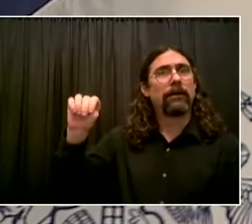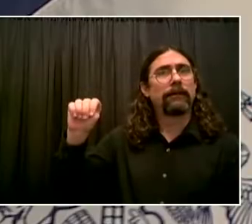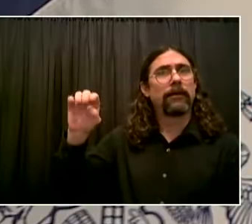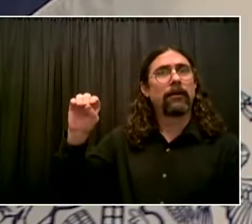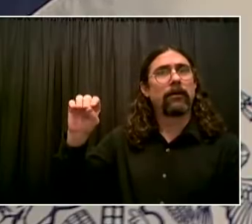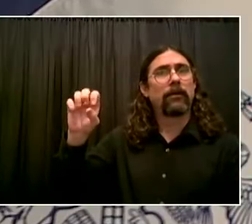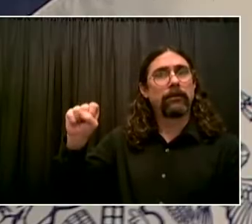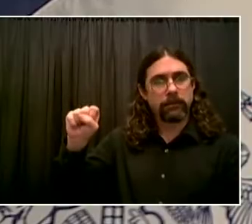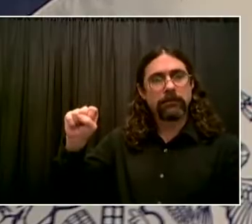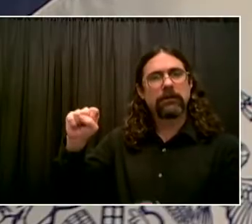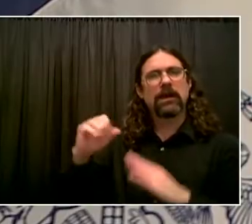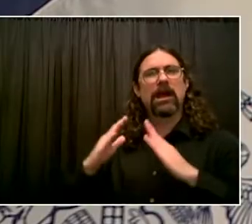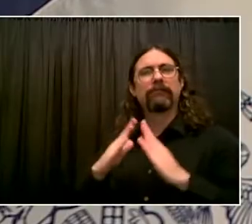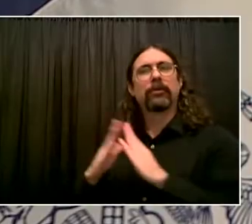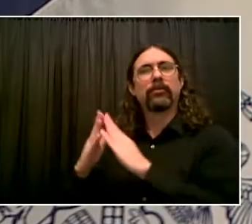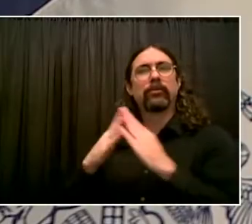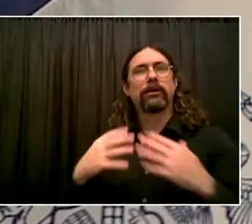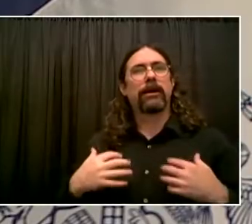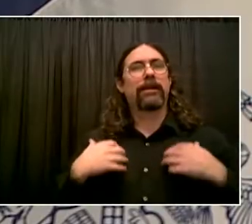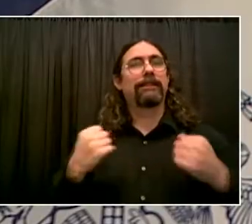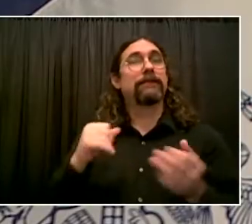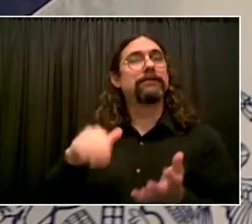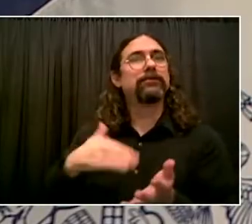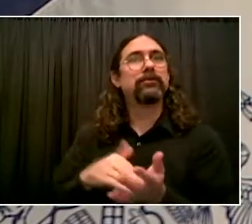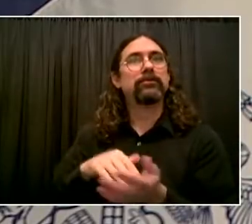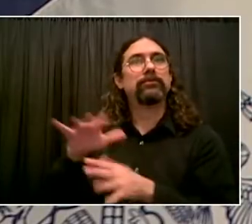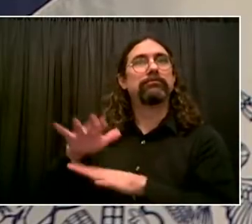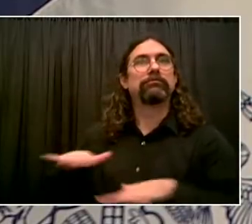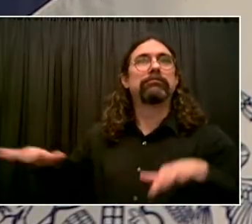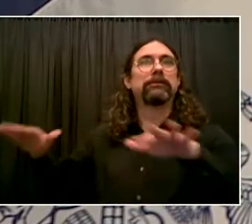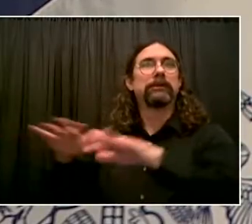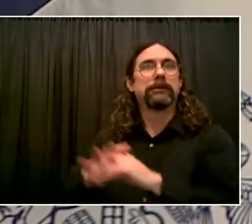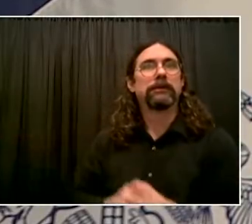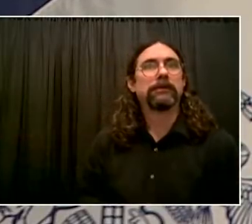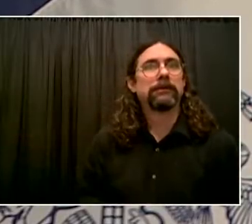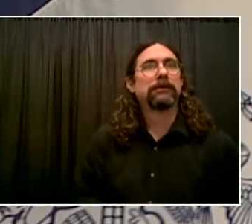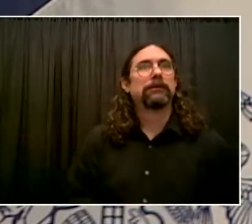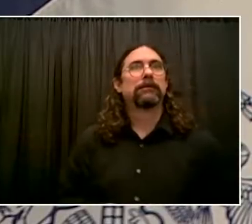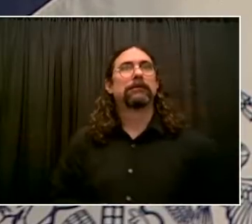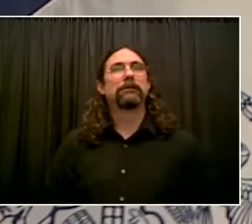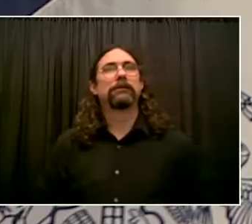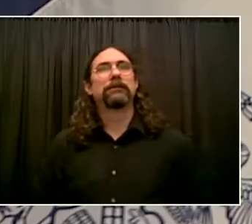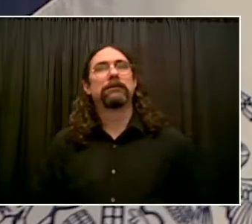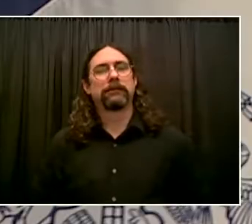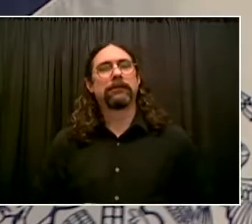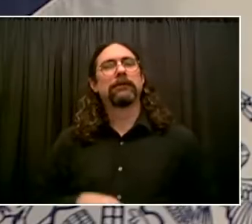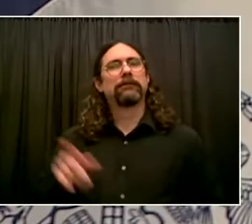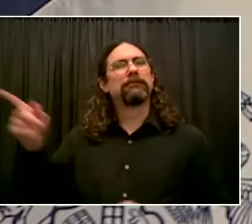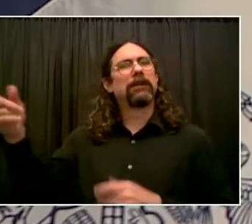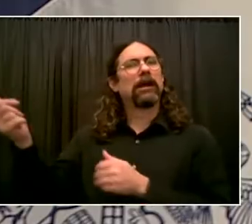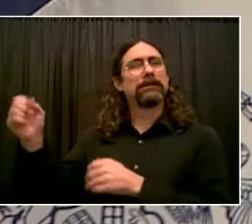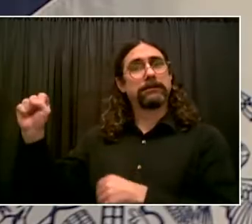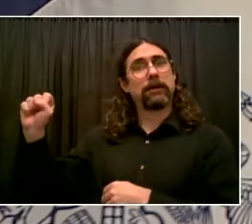AMEXPLES IS THE ORGANIZATION SOMOS, A COMMUNITY BASED HEALTH PROVIDER. THEY PLAYED A